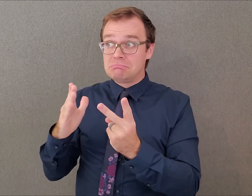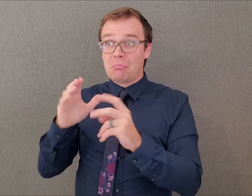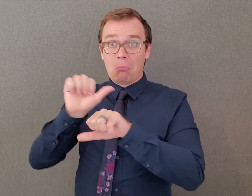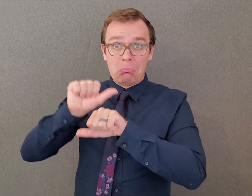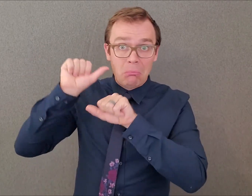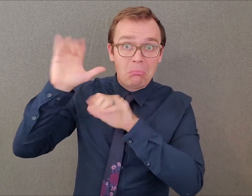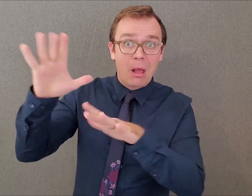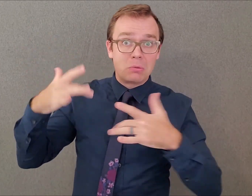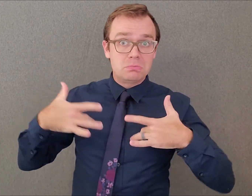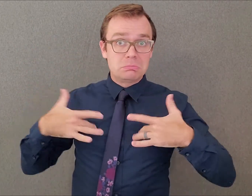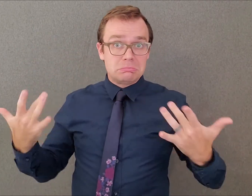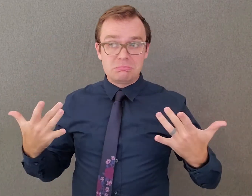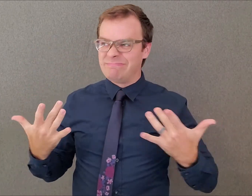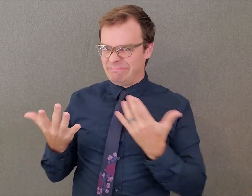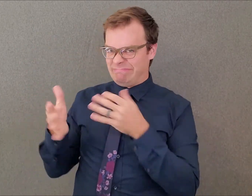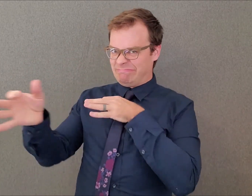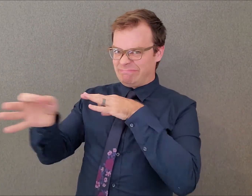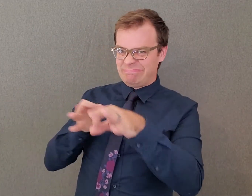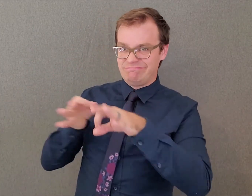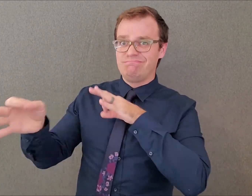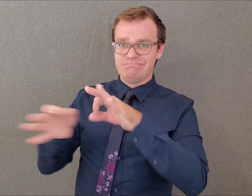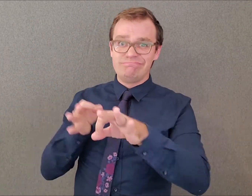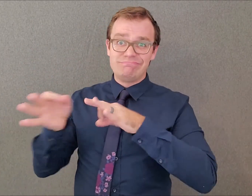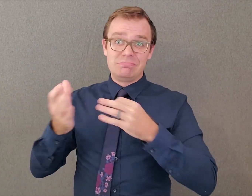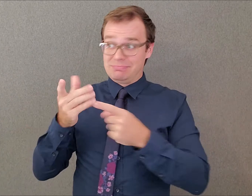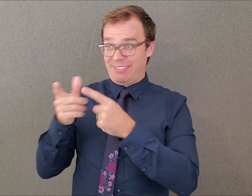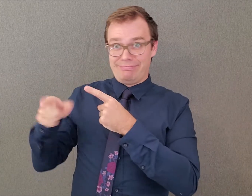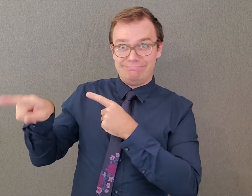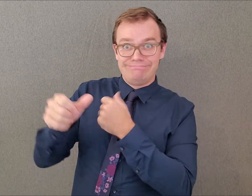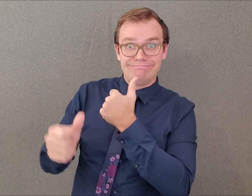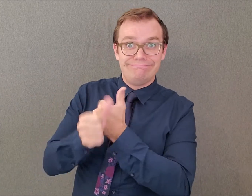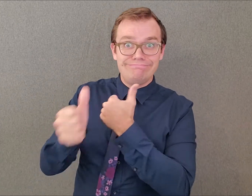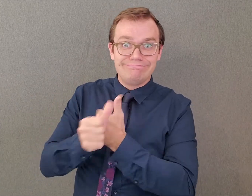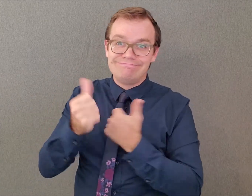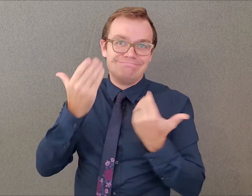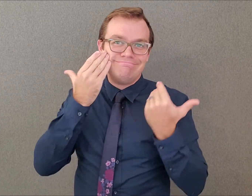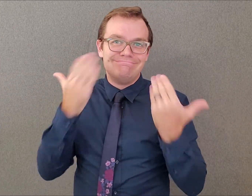unfamiliar with mountain terrain may not be aware of potential hazards.